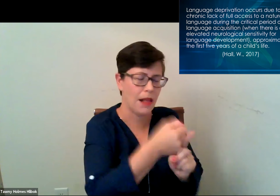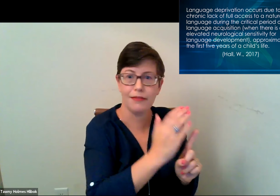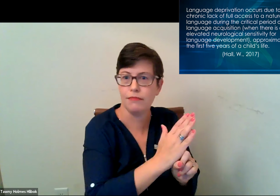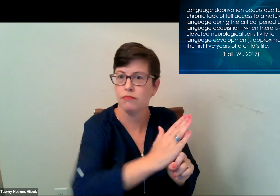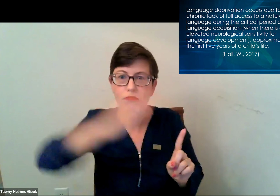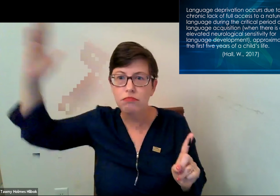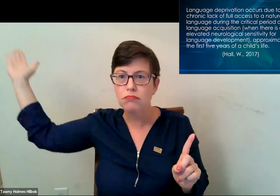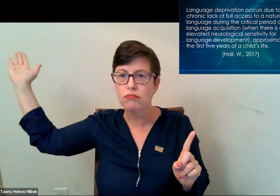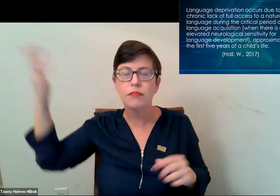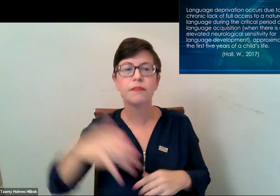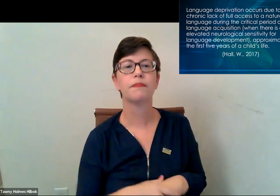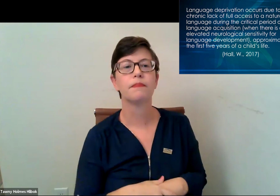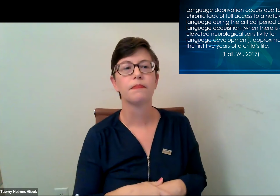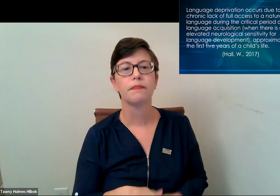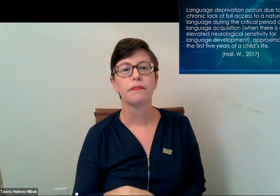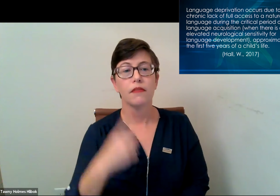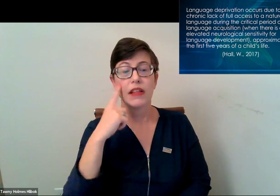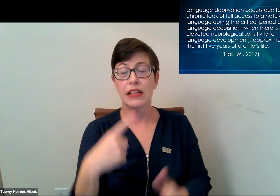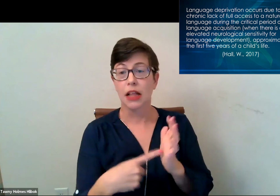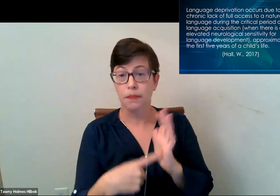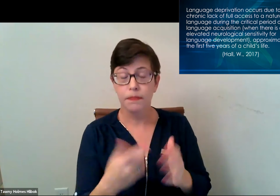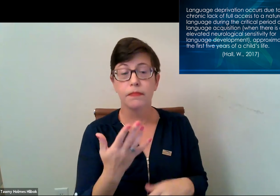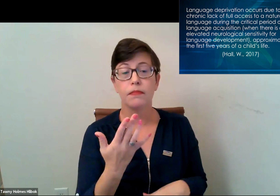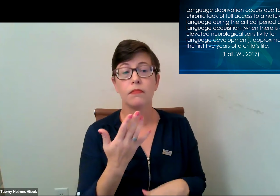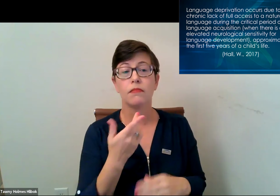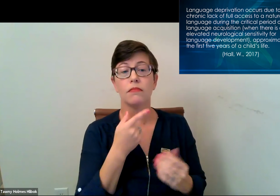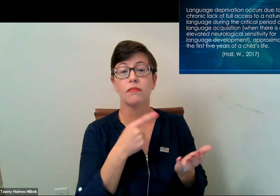its own impact on a child's life that stays with their child for the rest of their life.